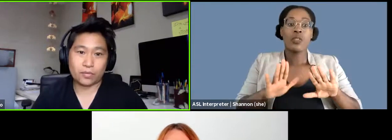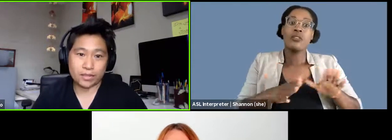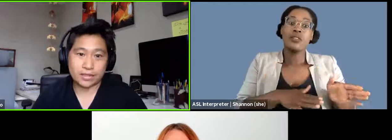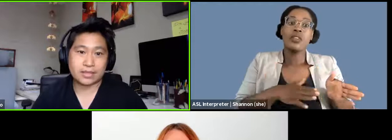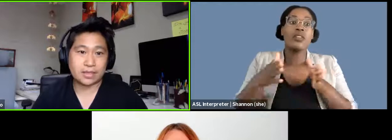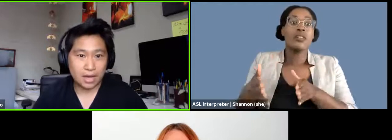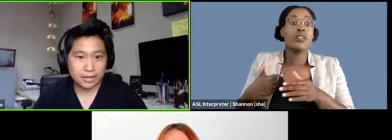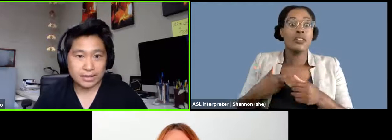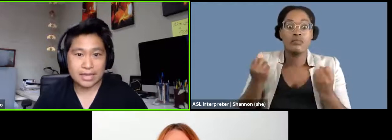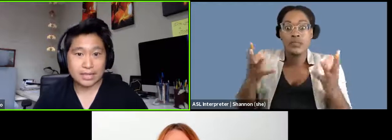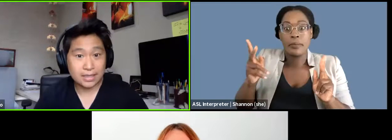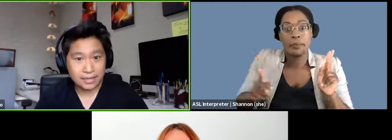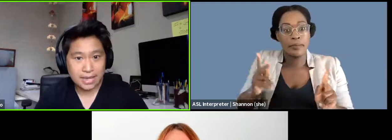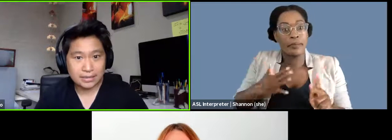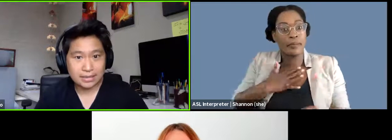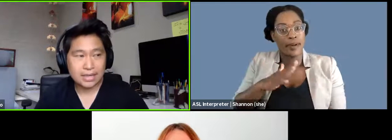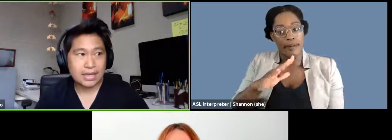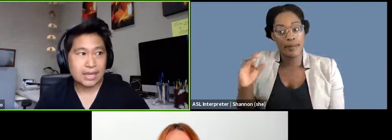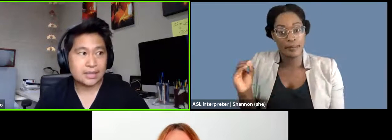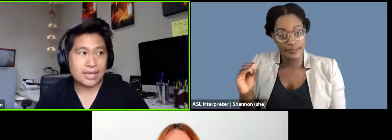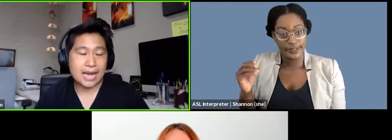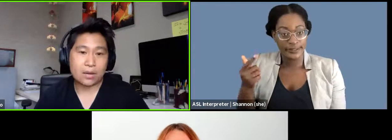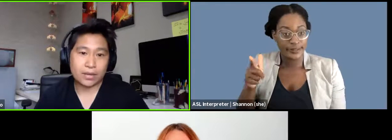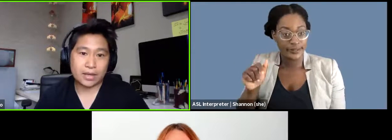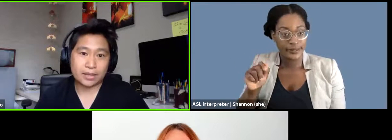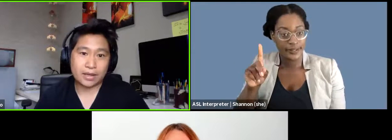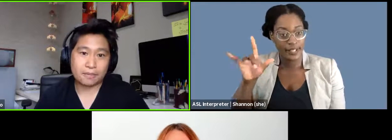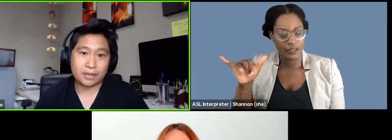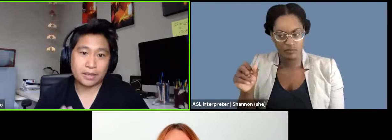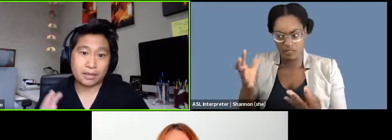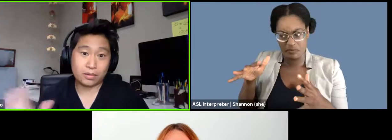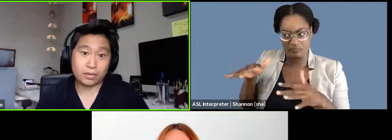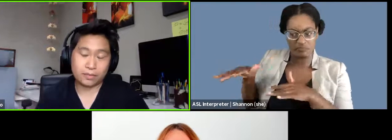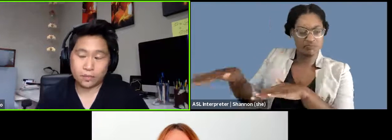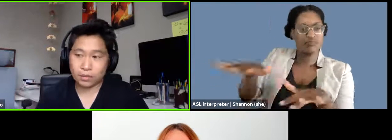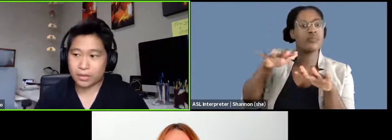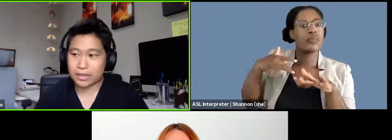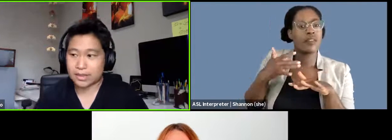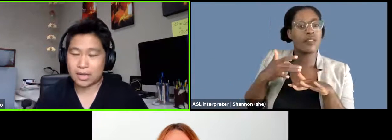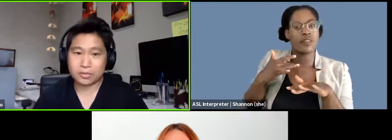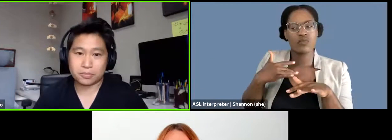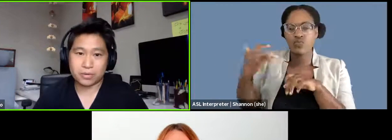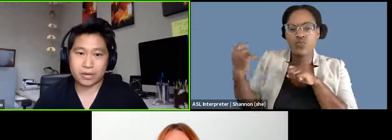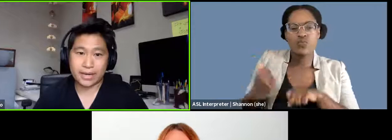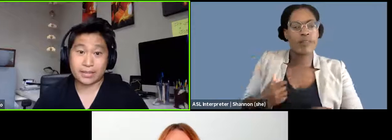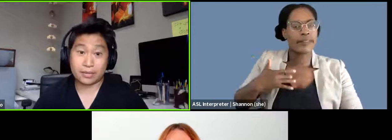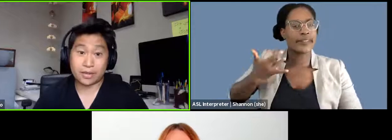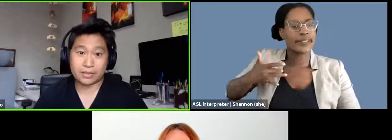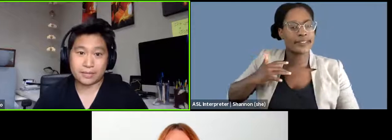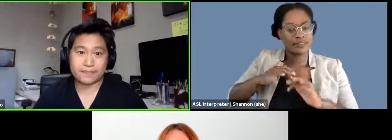voices, thoughts and insights into how we got the company going forward to help support anti-racism.